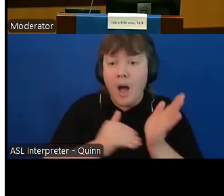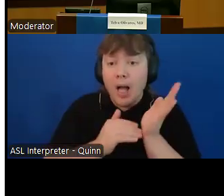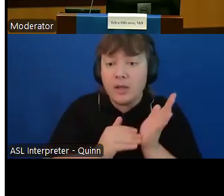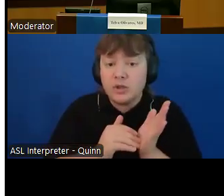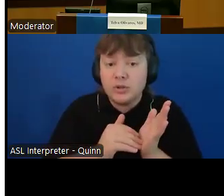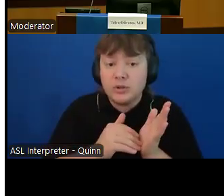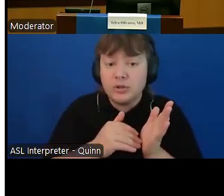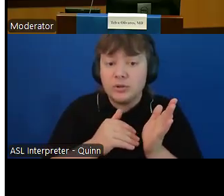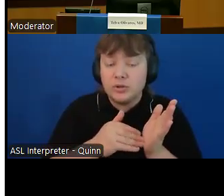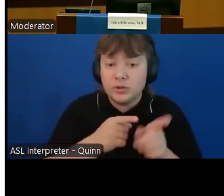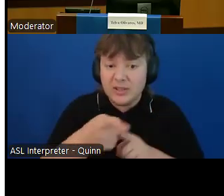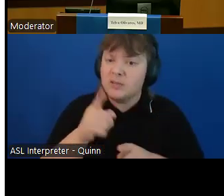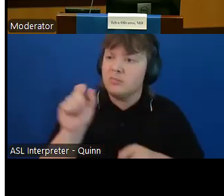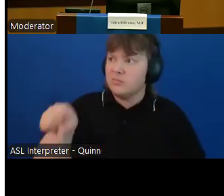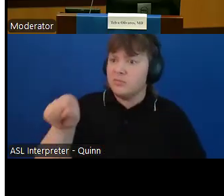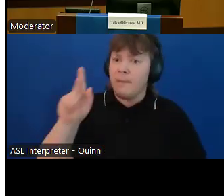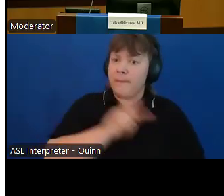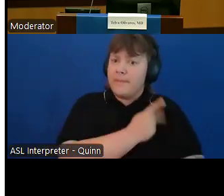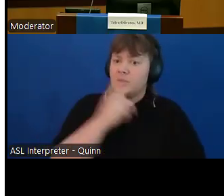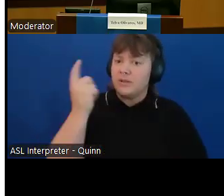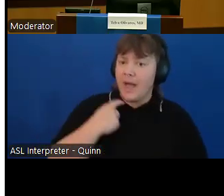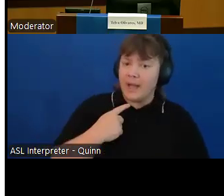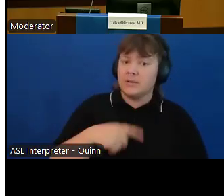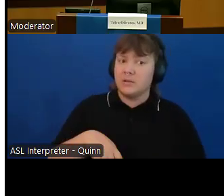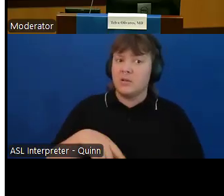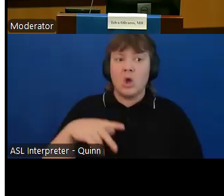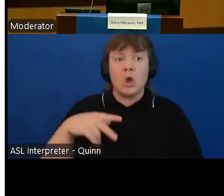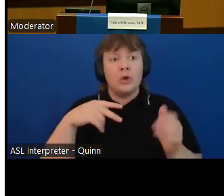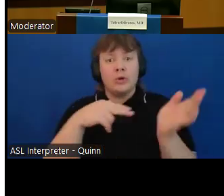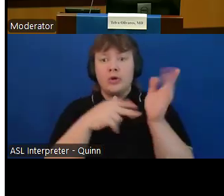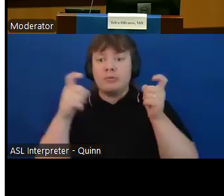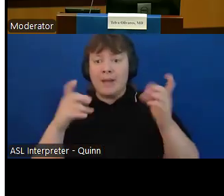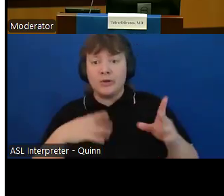asking just as my nurse manager was asked on the street by a neighbor." This is not somebody who's